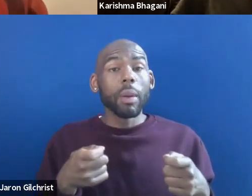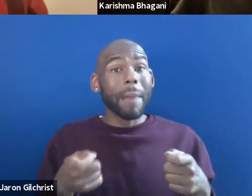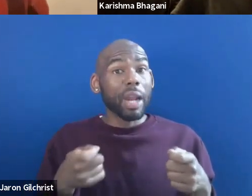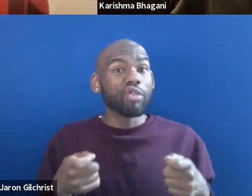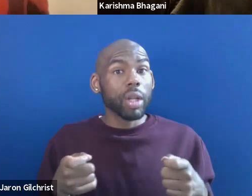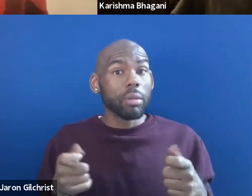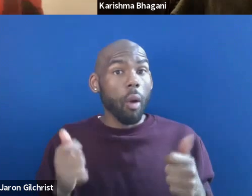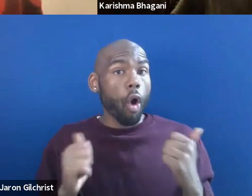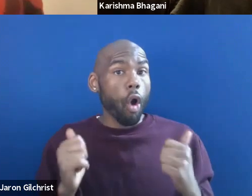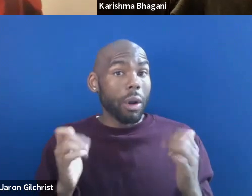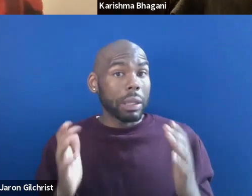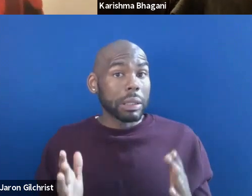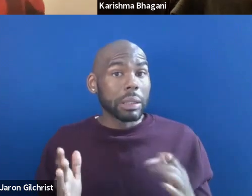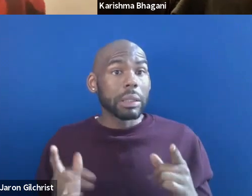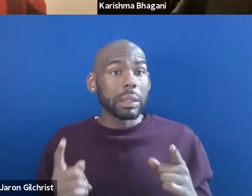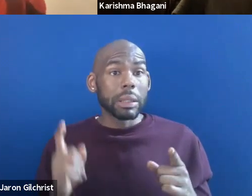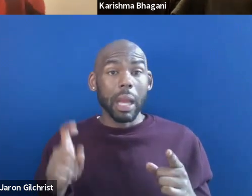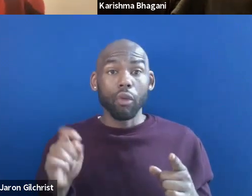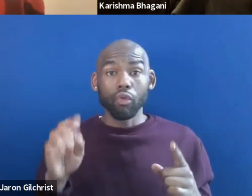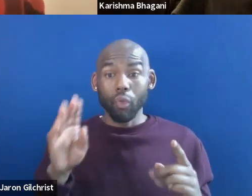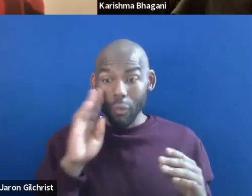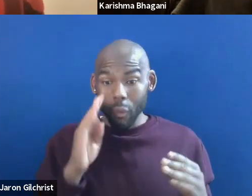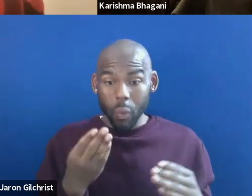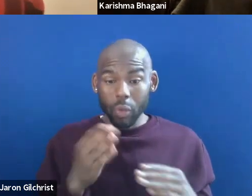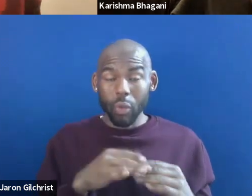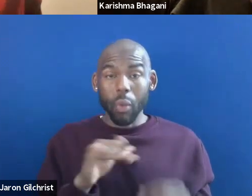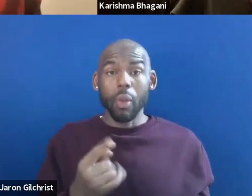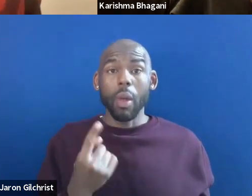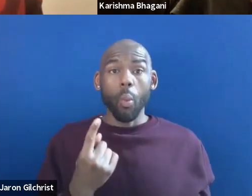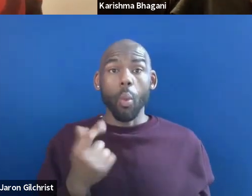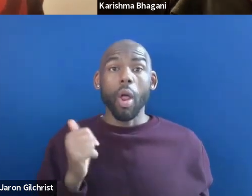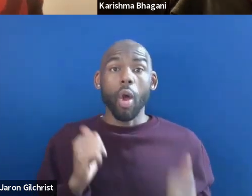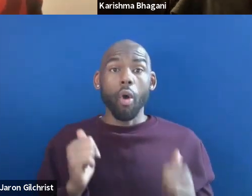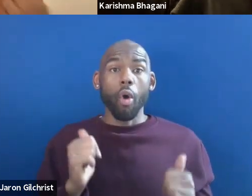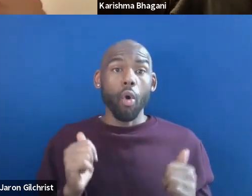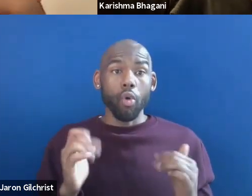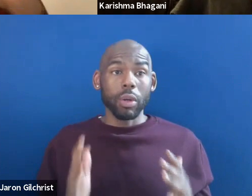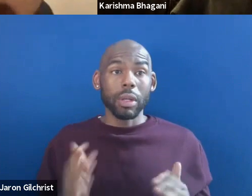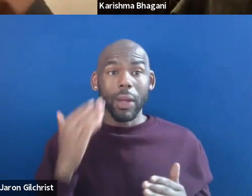I even had to just focus on that one artist because I knew, you know, this is a new industry